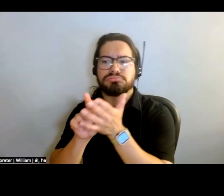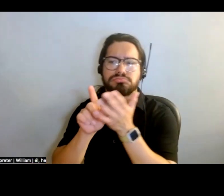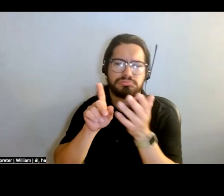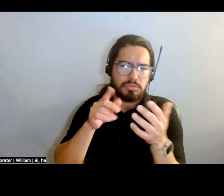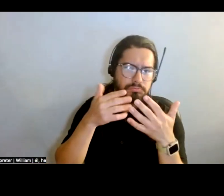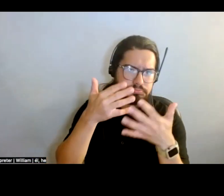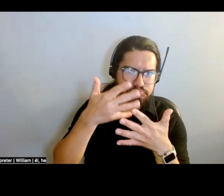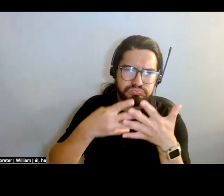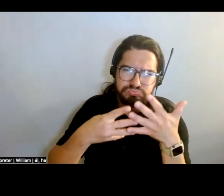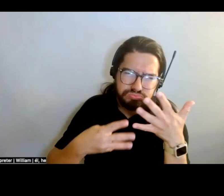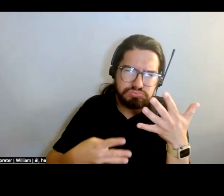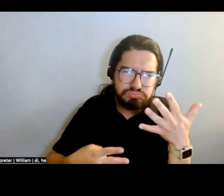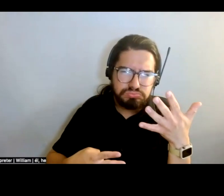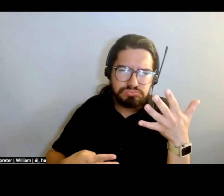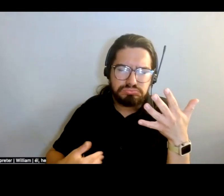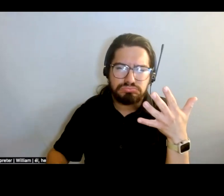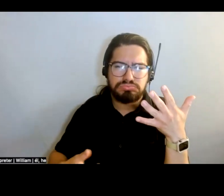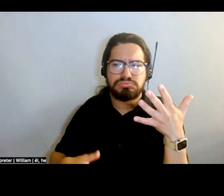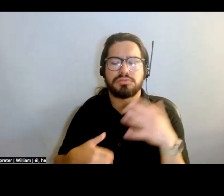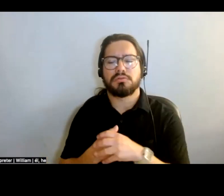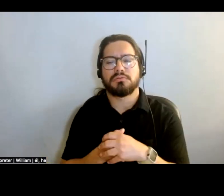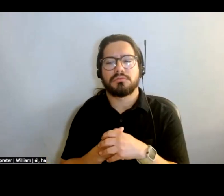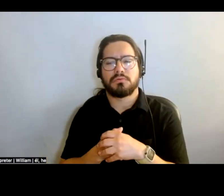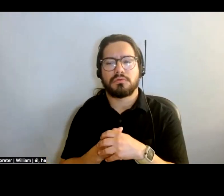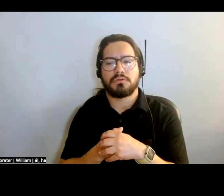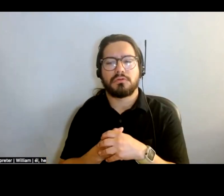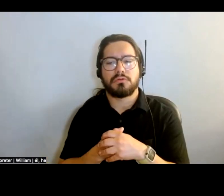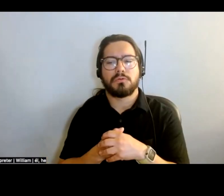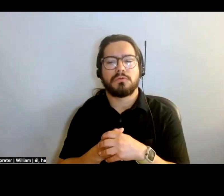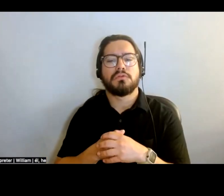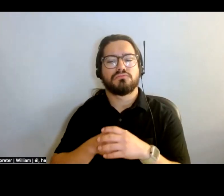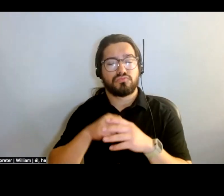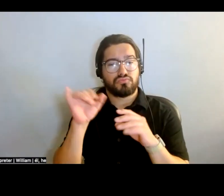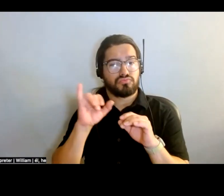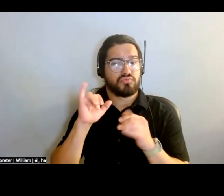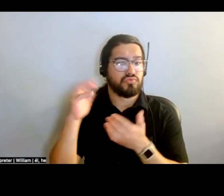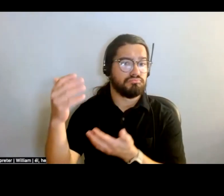antología arbitraria Panamá: Venezuela (2020) and Una cicatriz donde se escriben despedidas: Antología de poesía venezolana en Chile (2021).